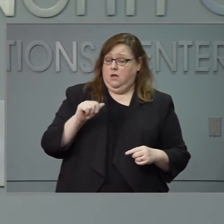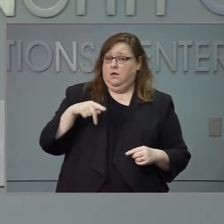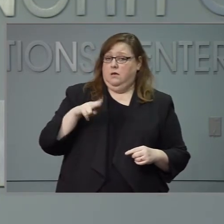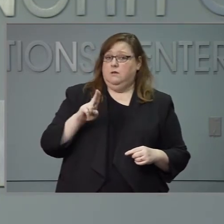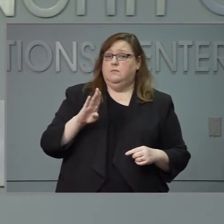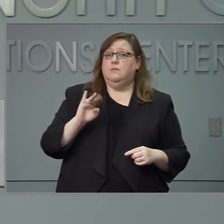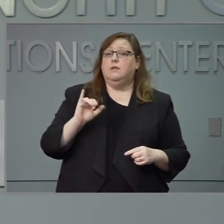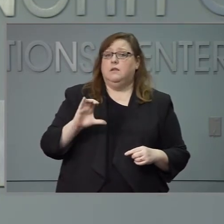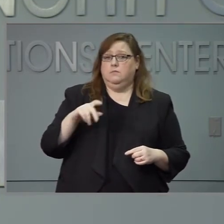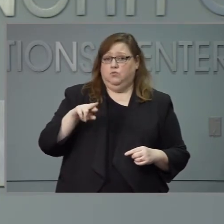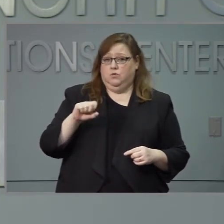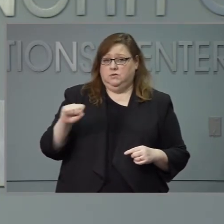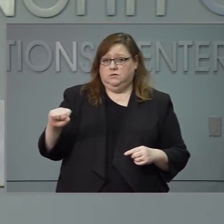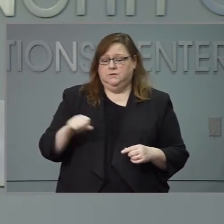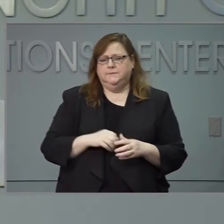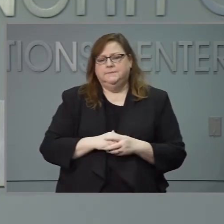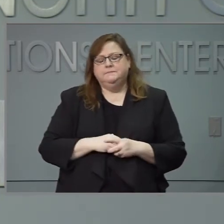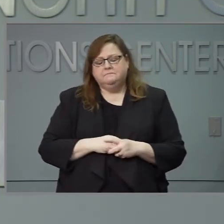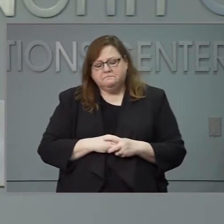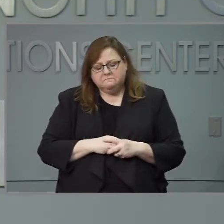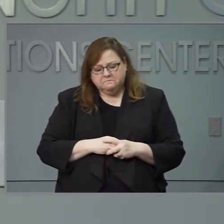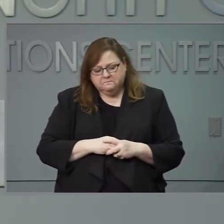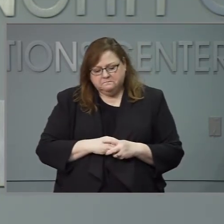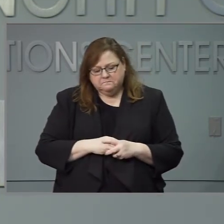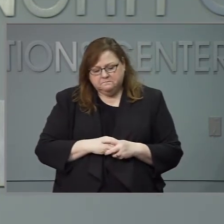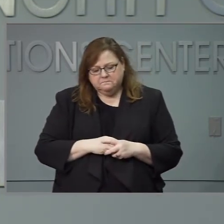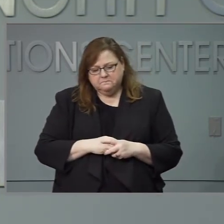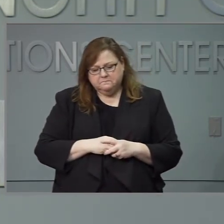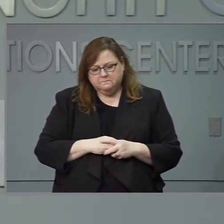ESCUELAS PARA ENSEÑAR PRESENCIALMENTE A LOS NIÑOS Y MUCHOS LO ESTÁN HACIENDO.